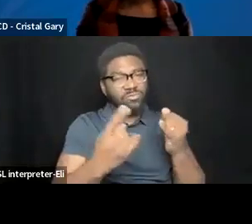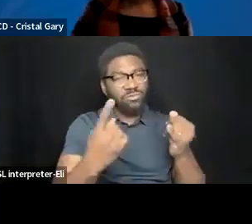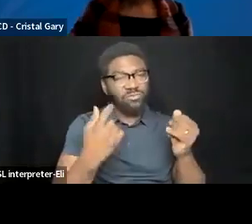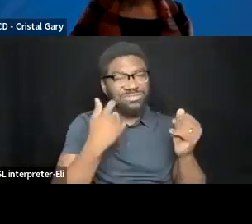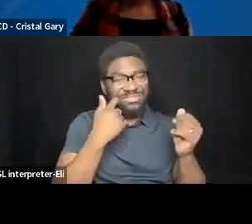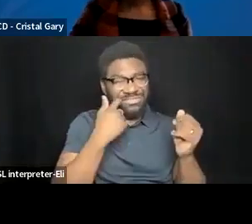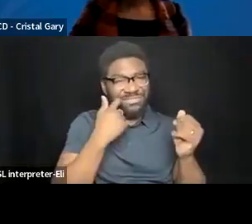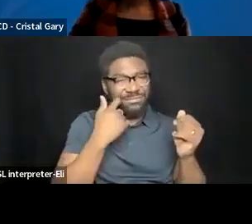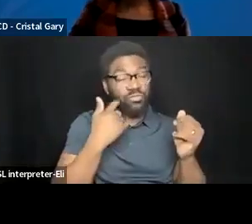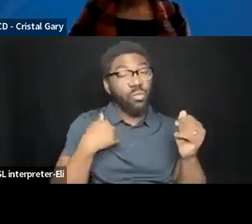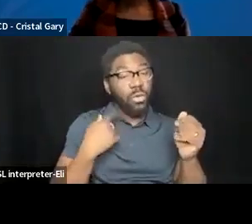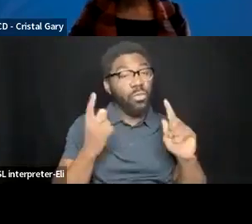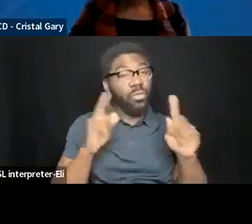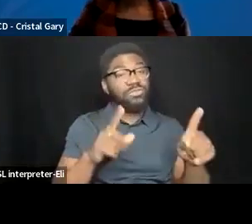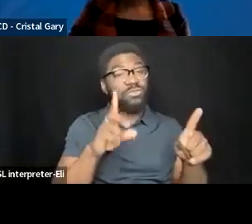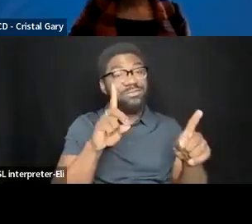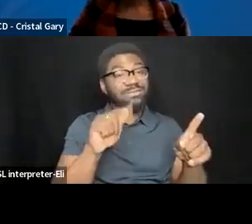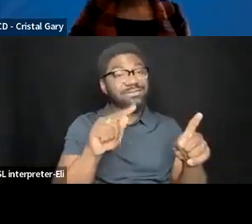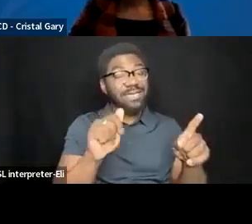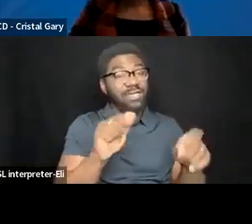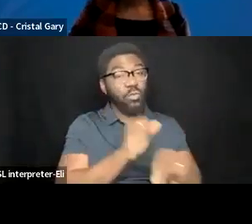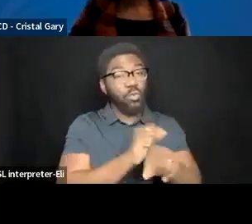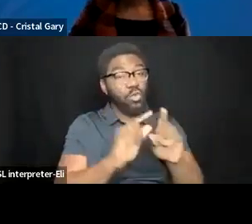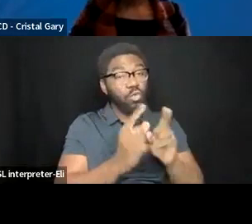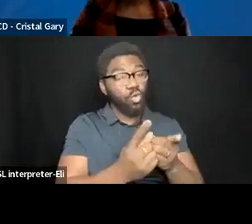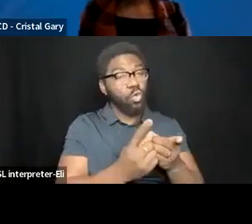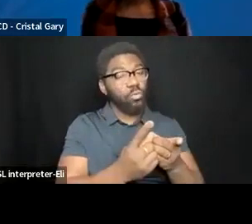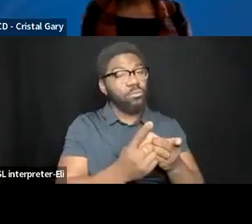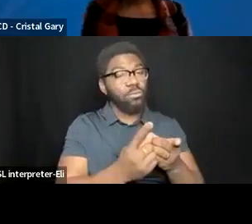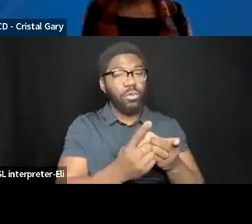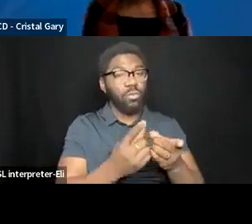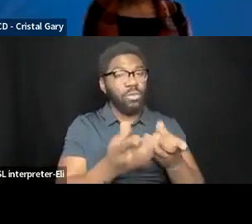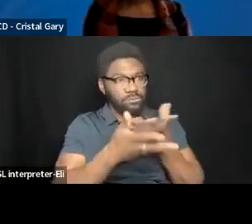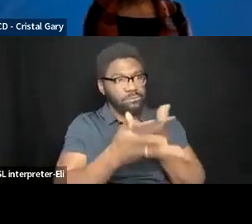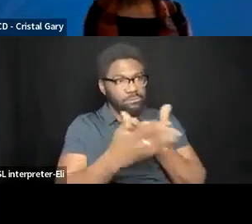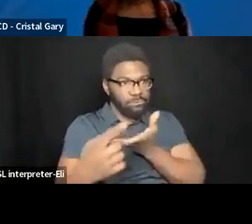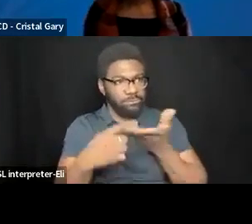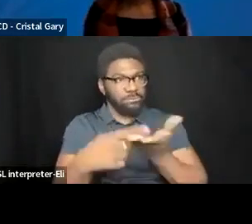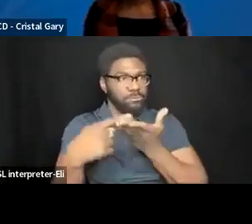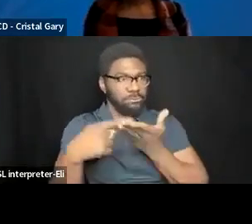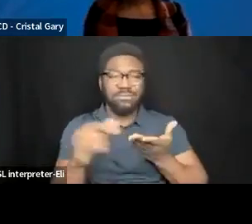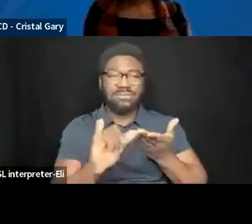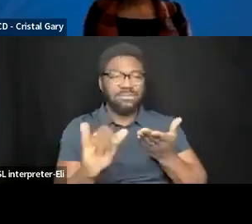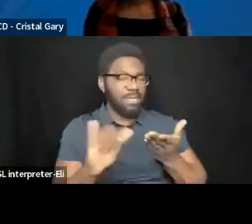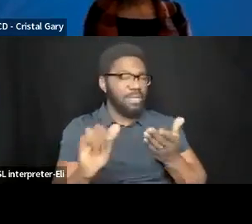I think very consistent with what Julie was presenting earlier today. Yes.